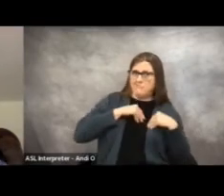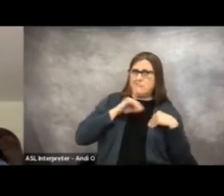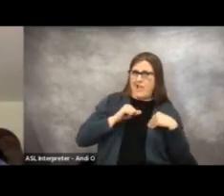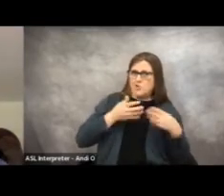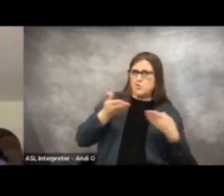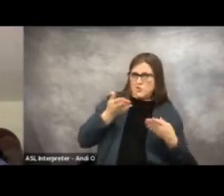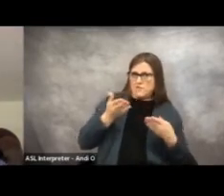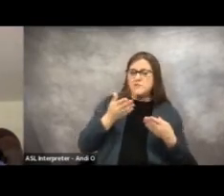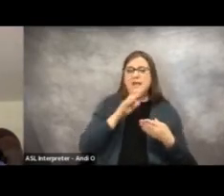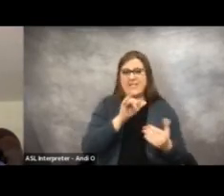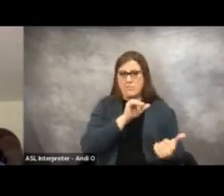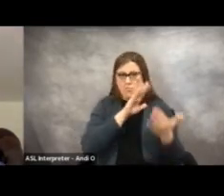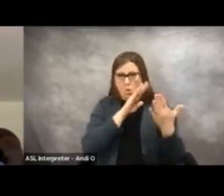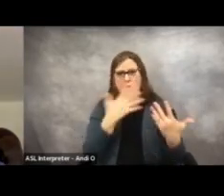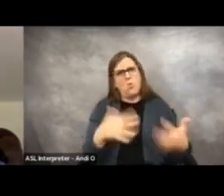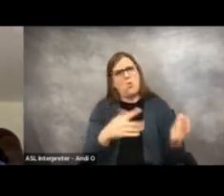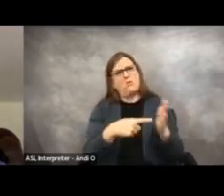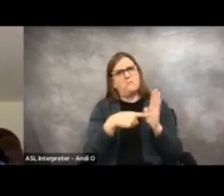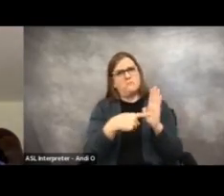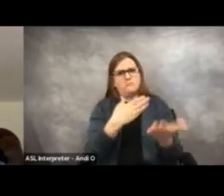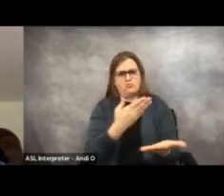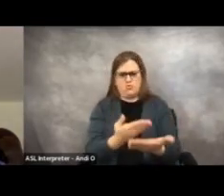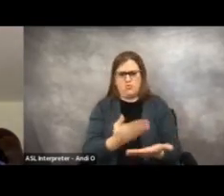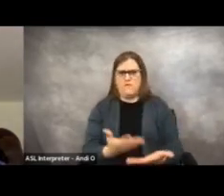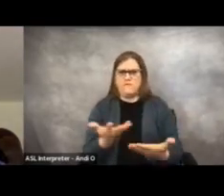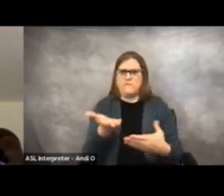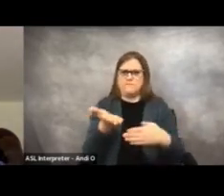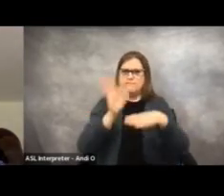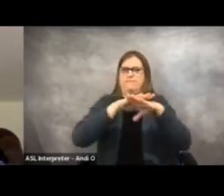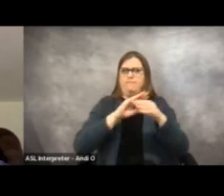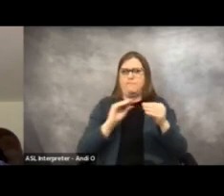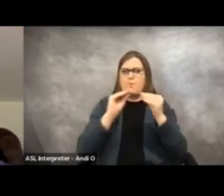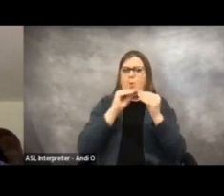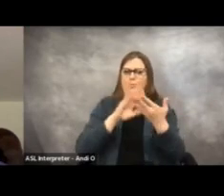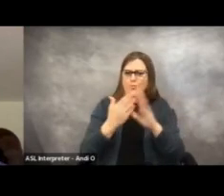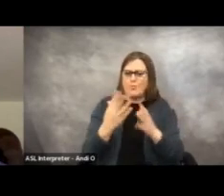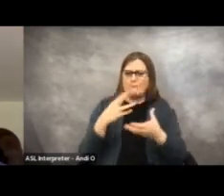been shown to increase both community participation and employment among individuals